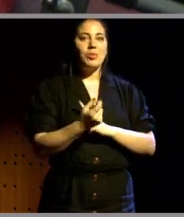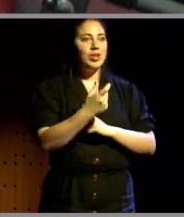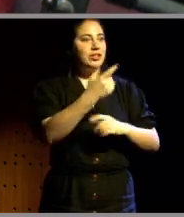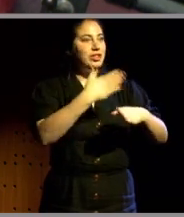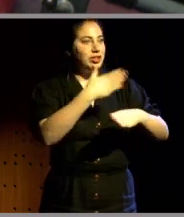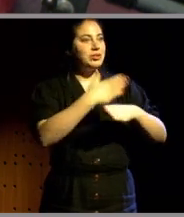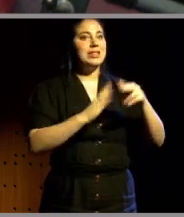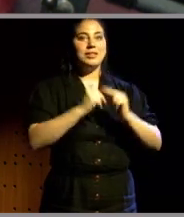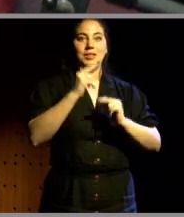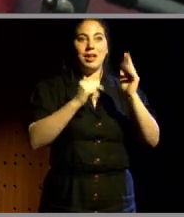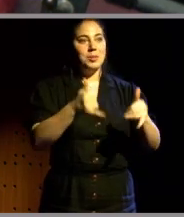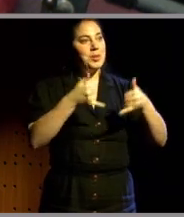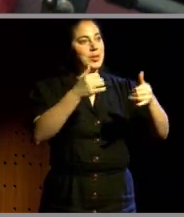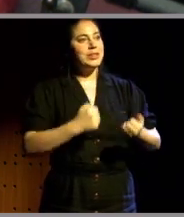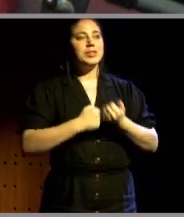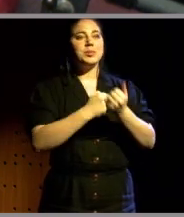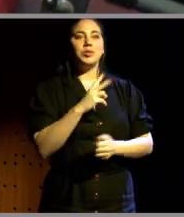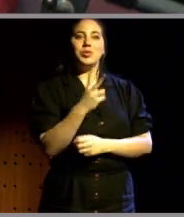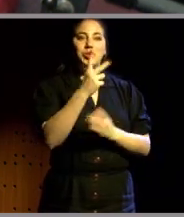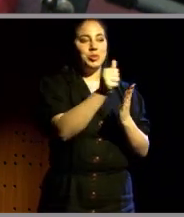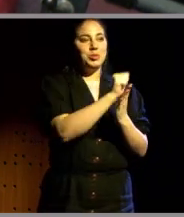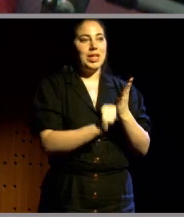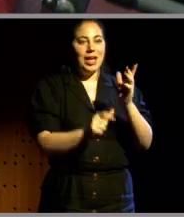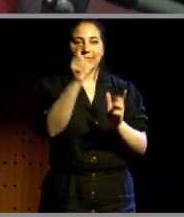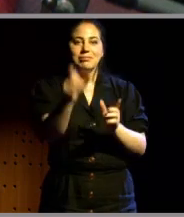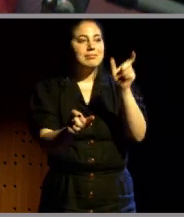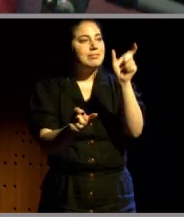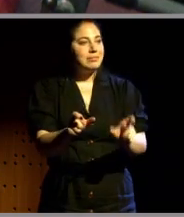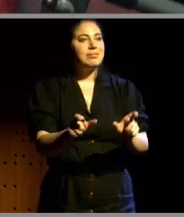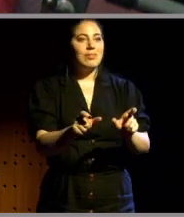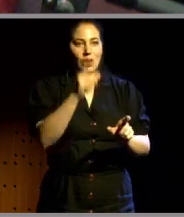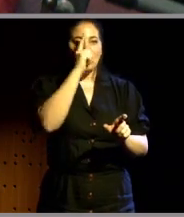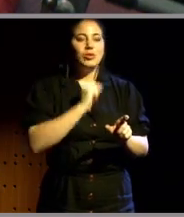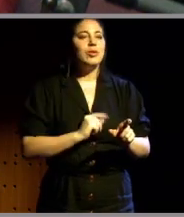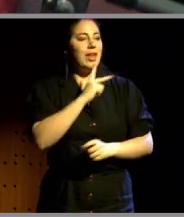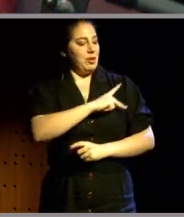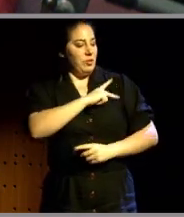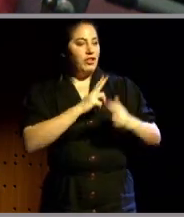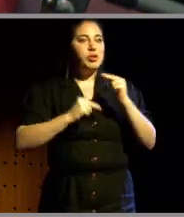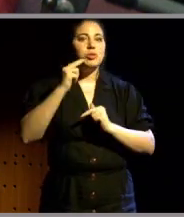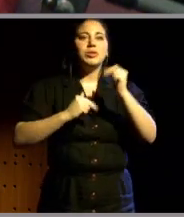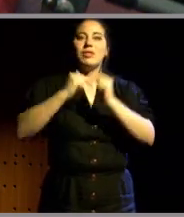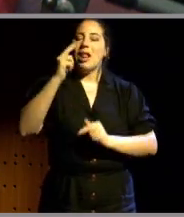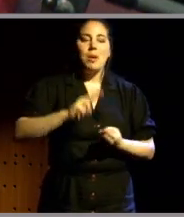which supports two artists or arts workers to pursue their professional development in all disciplines,